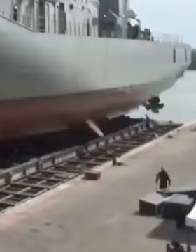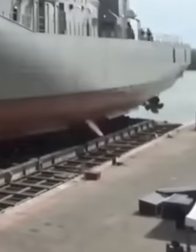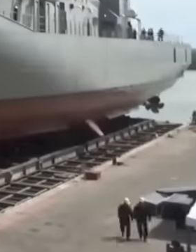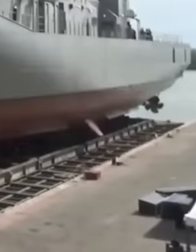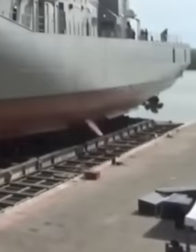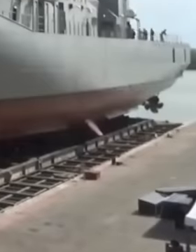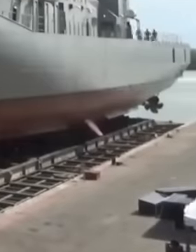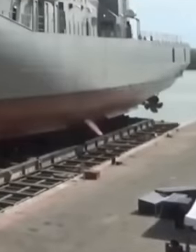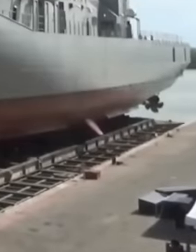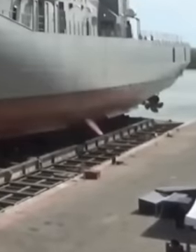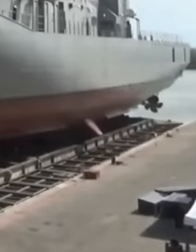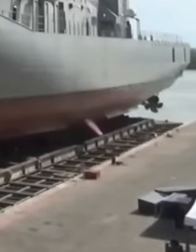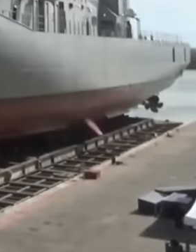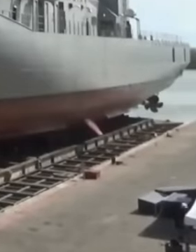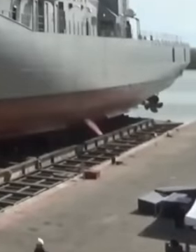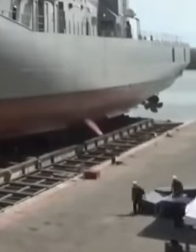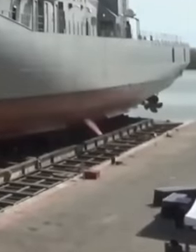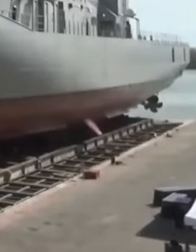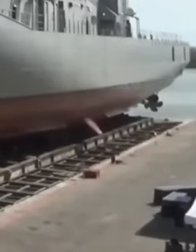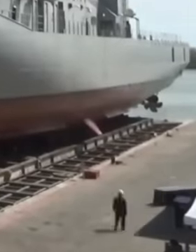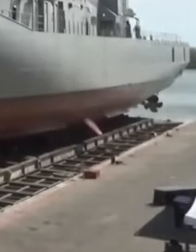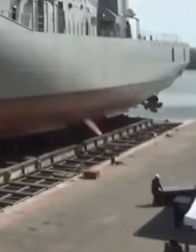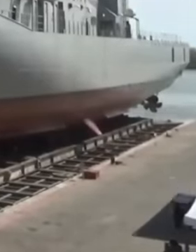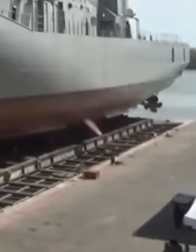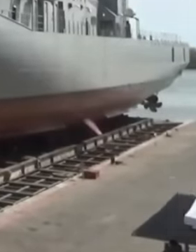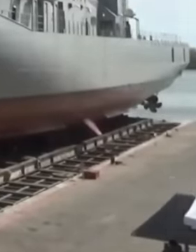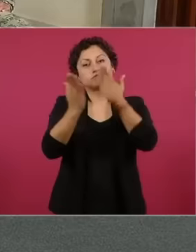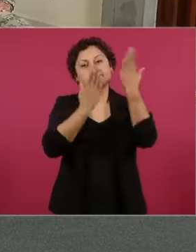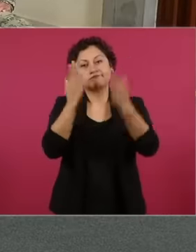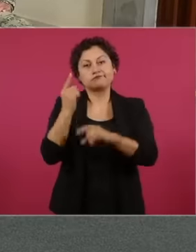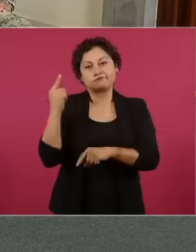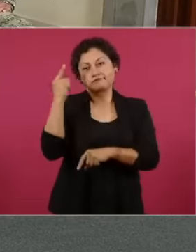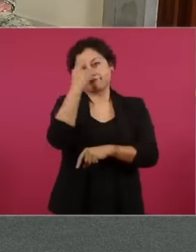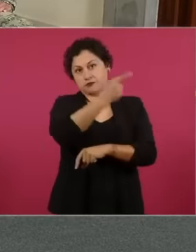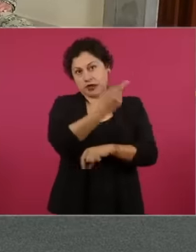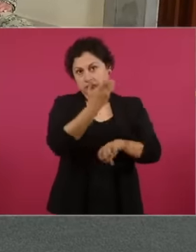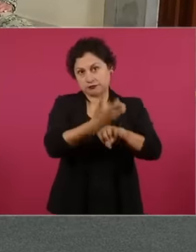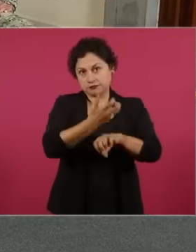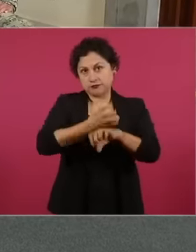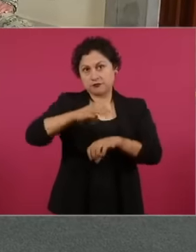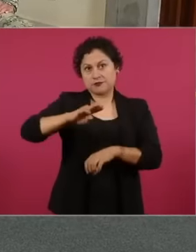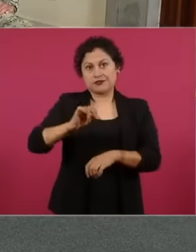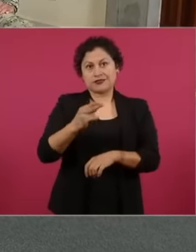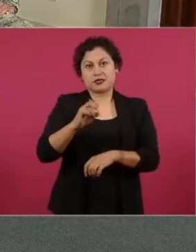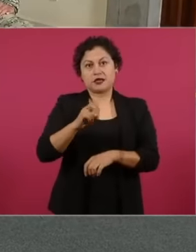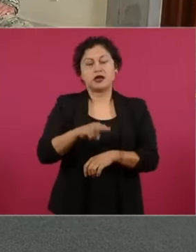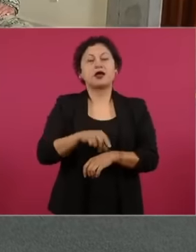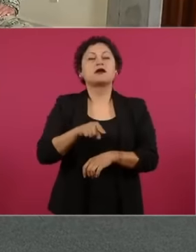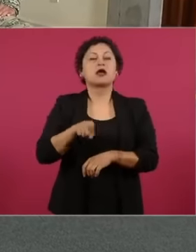University of Michigan in the United States. He is today the director of naval construction.